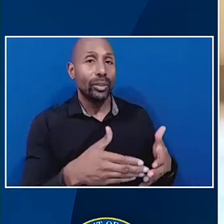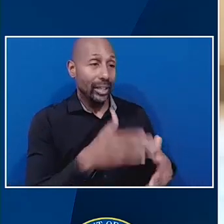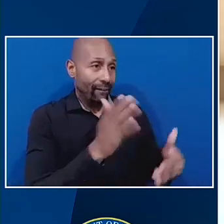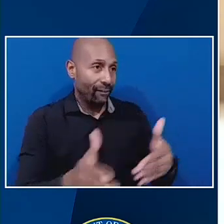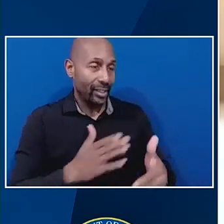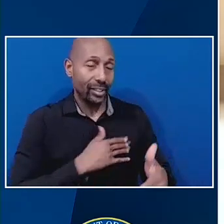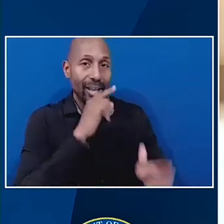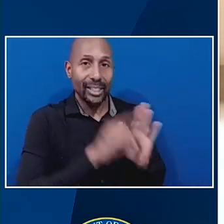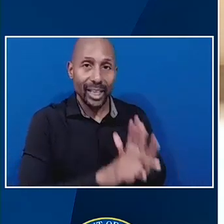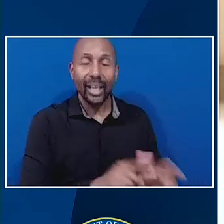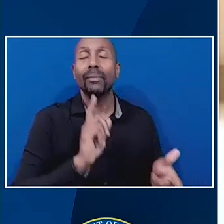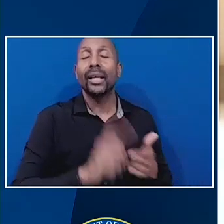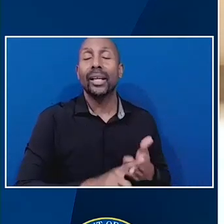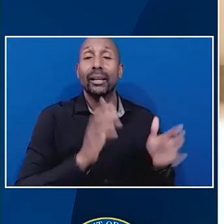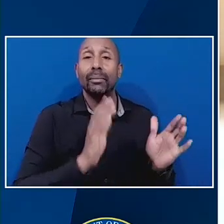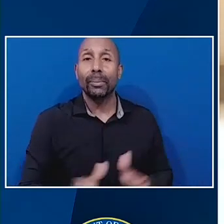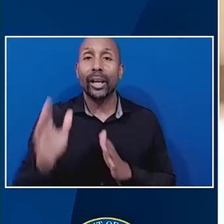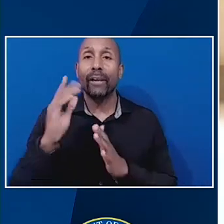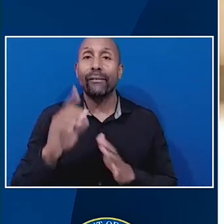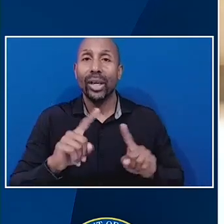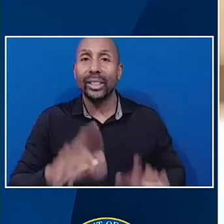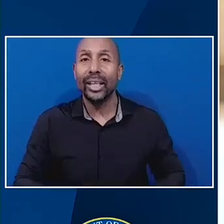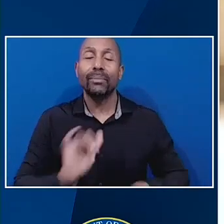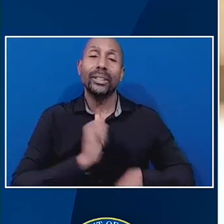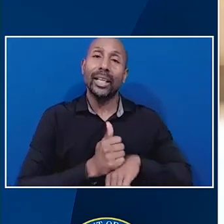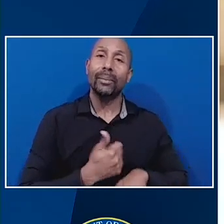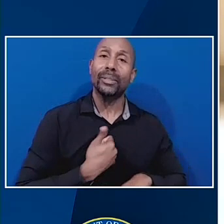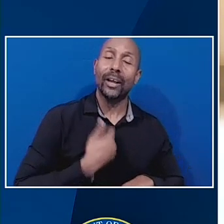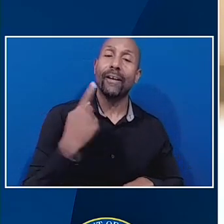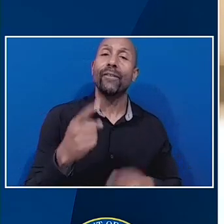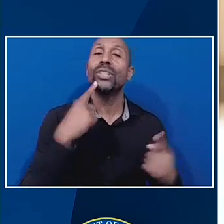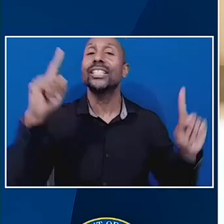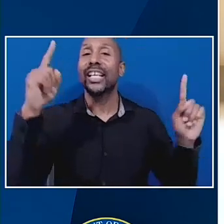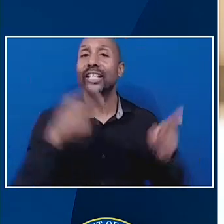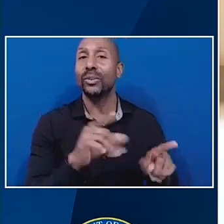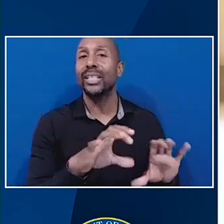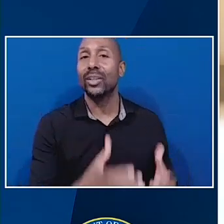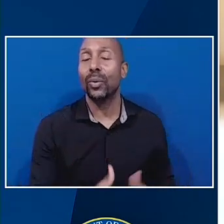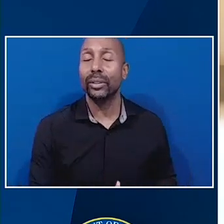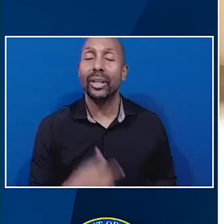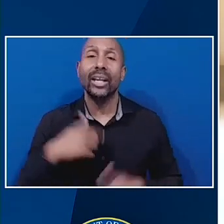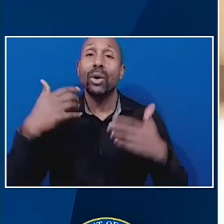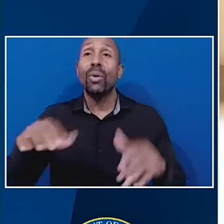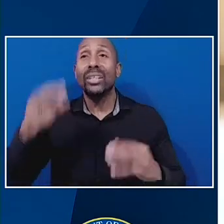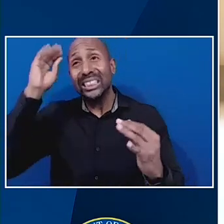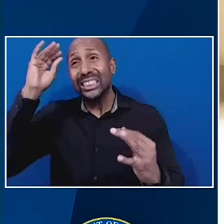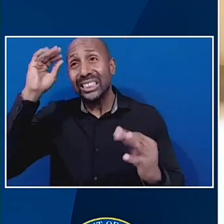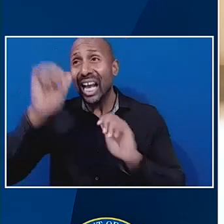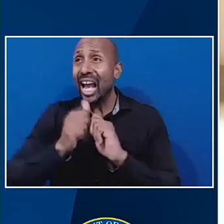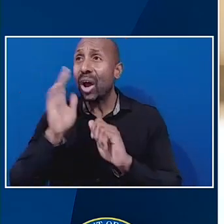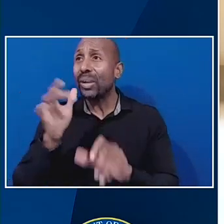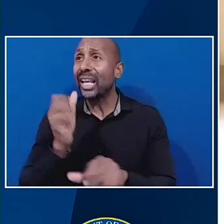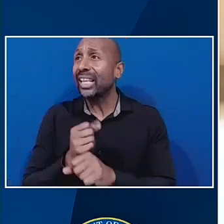setting myself up to be successful in the course. I don't want to have to worry about how I will get my materials in time for the first assignment.